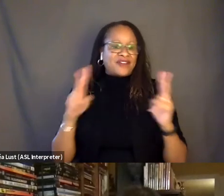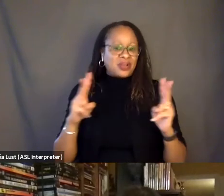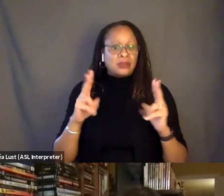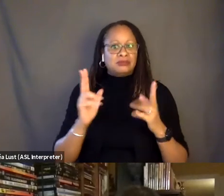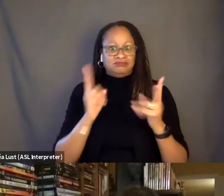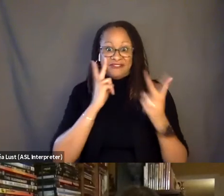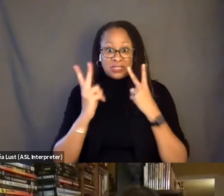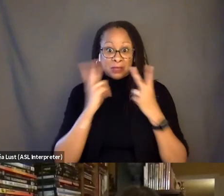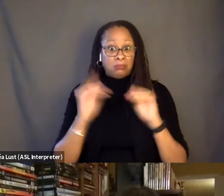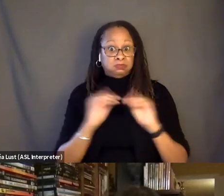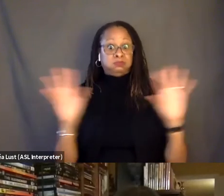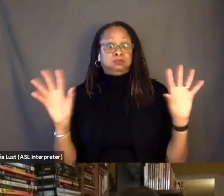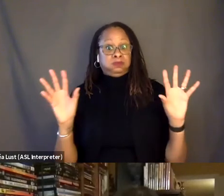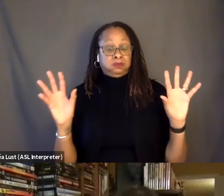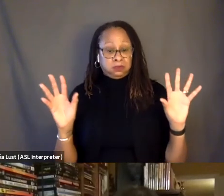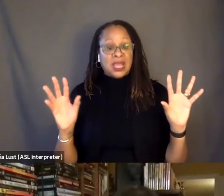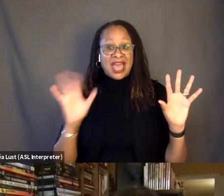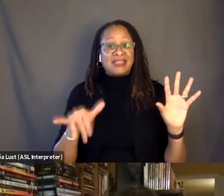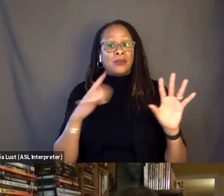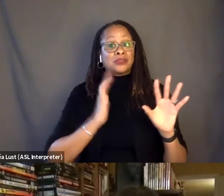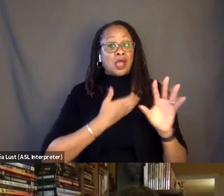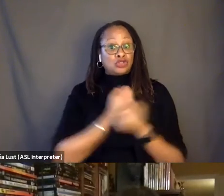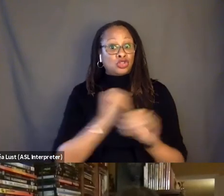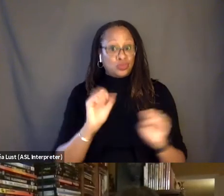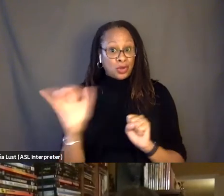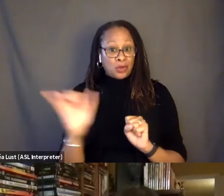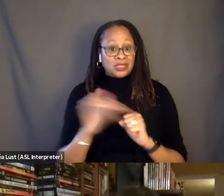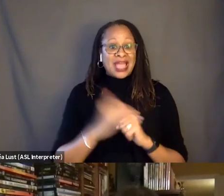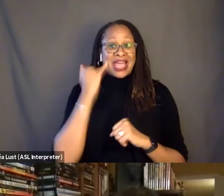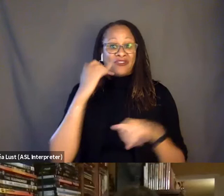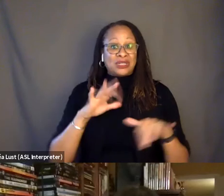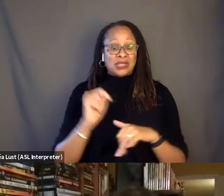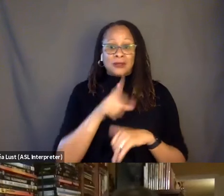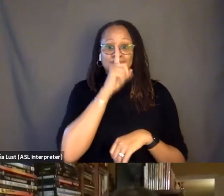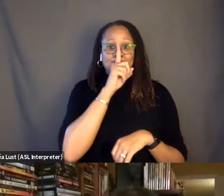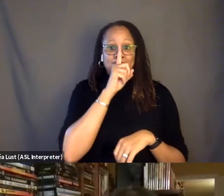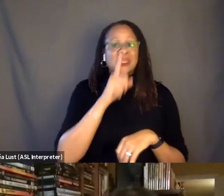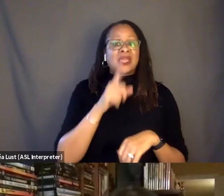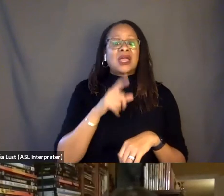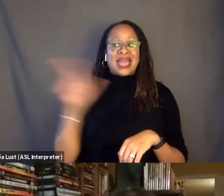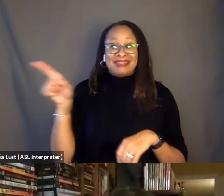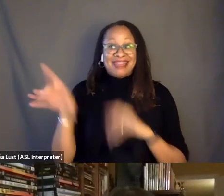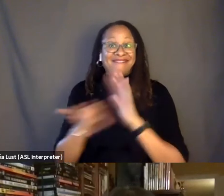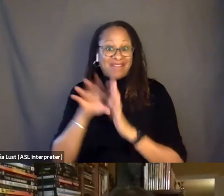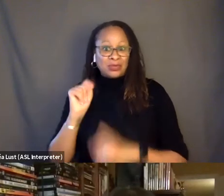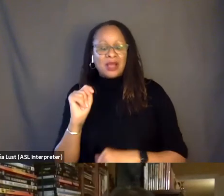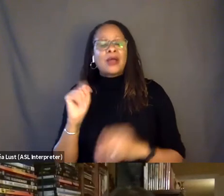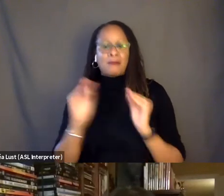So that was also our security. I think if we had done it under the radar and they found out, that would have been more problematic,